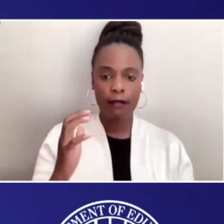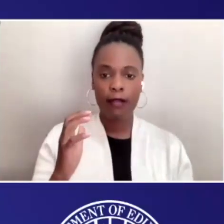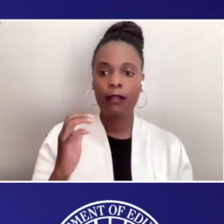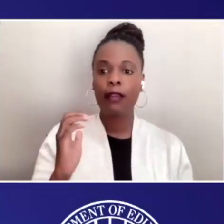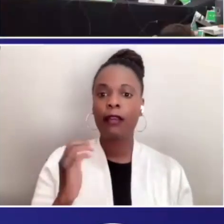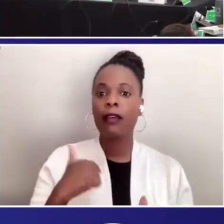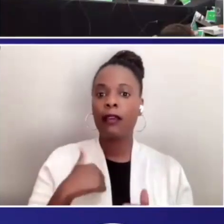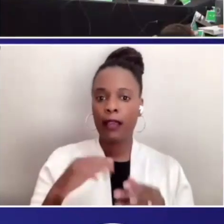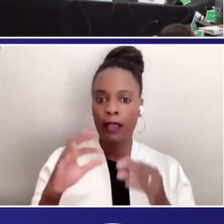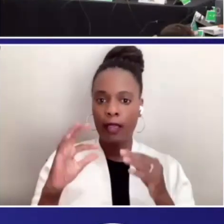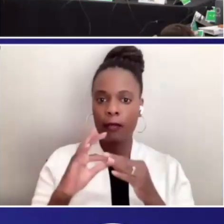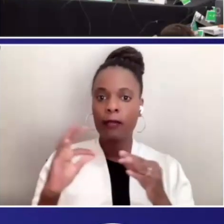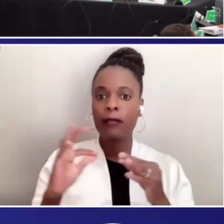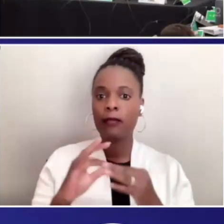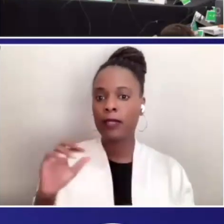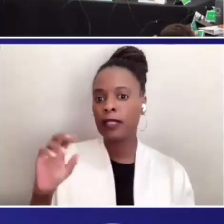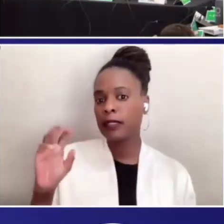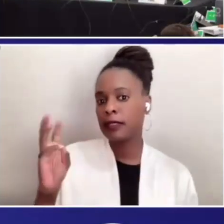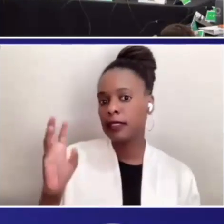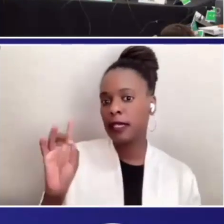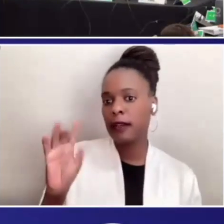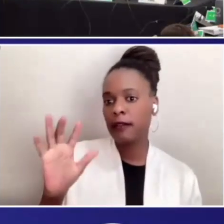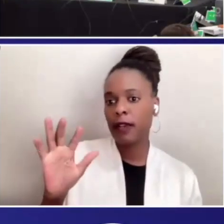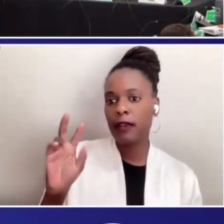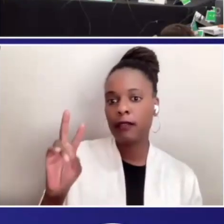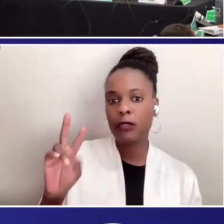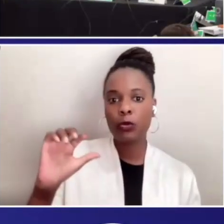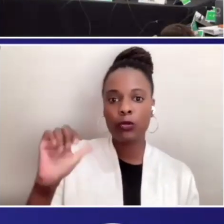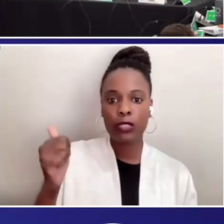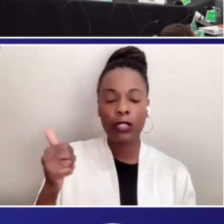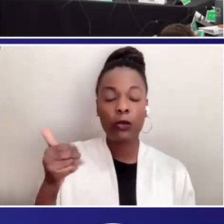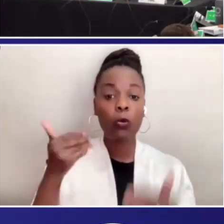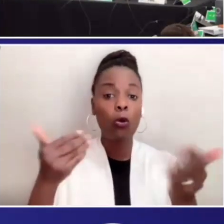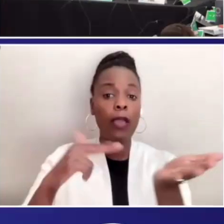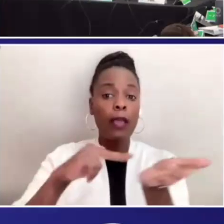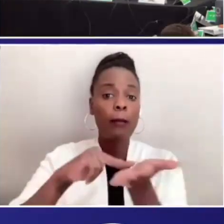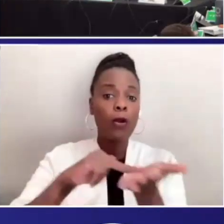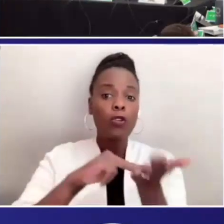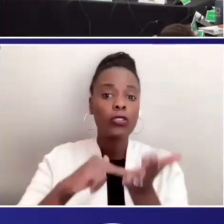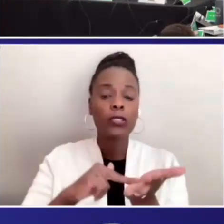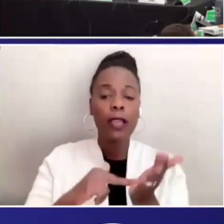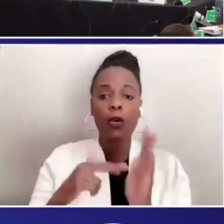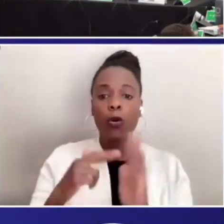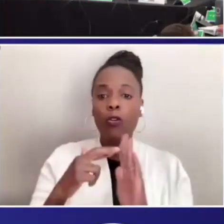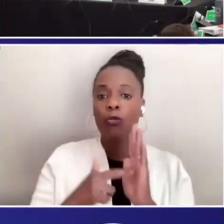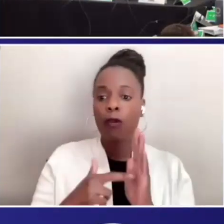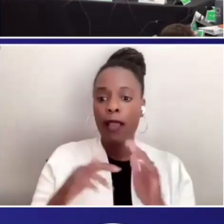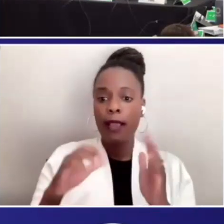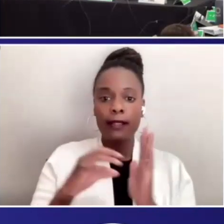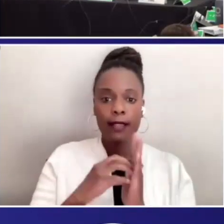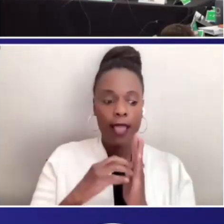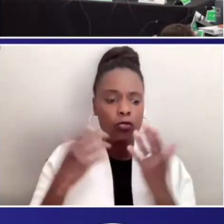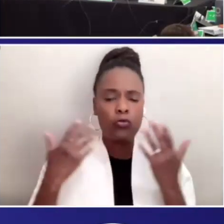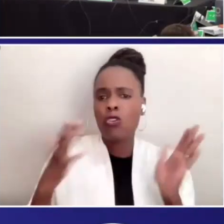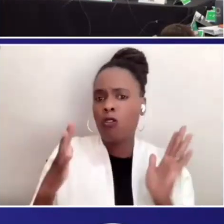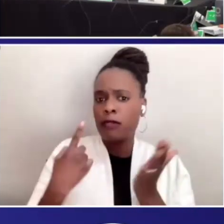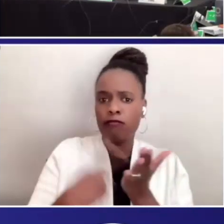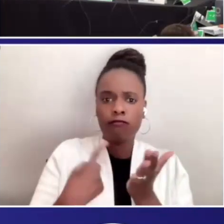685.210 and do pulse checks on the red text. This is red text that we went through yesterday with specificity that there were